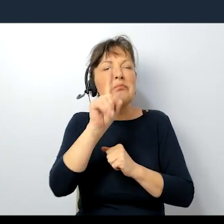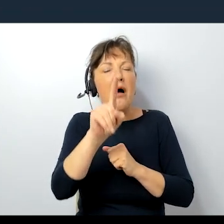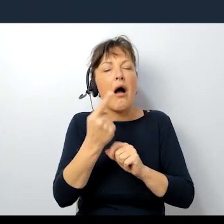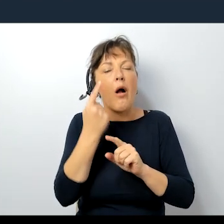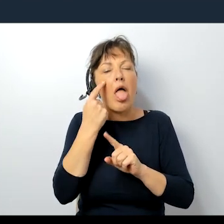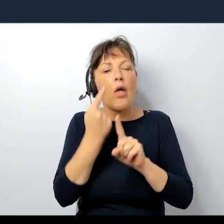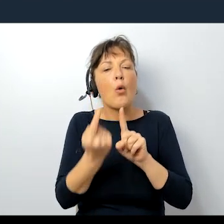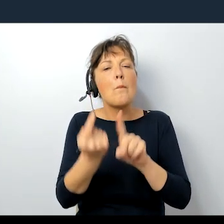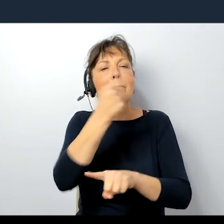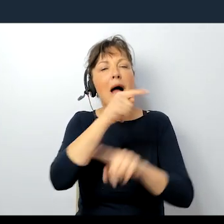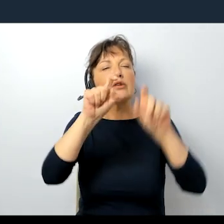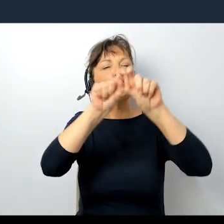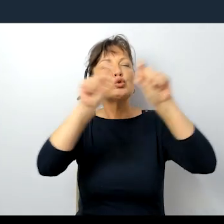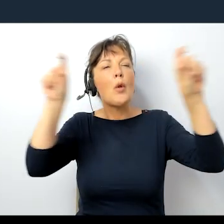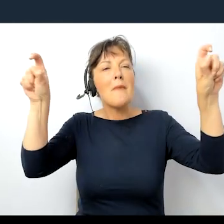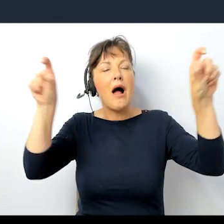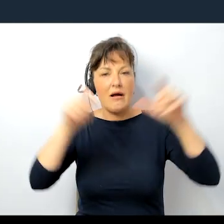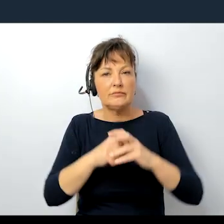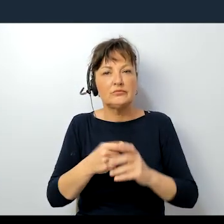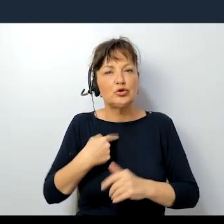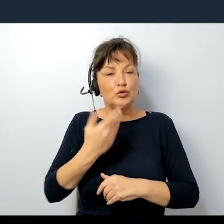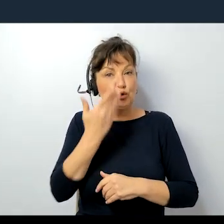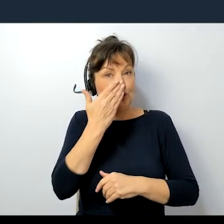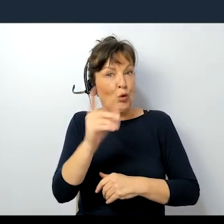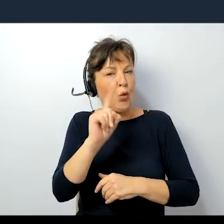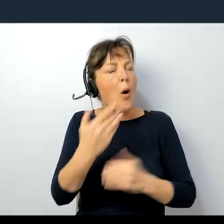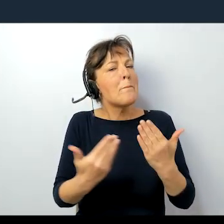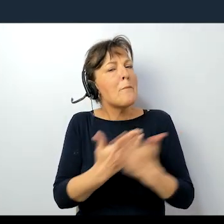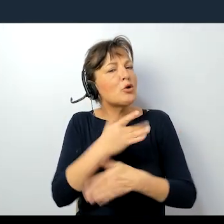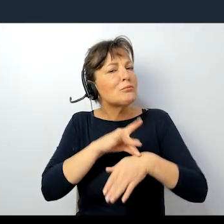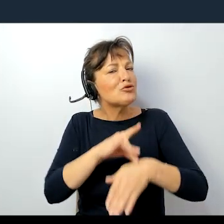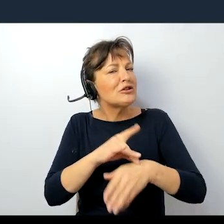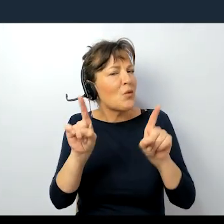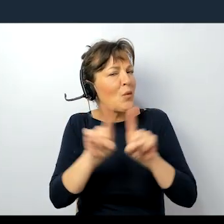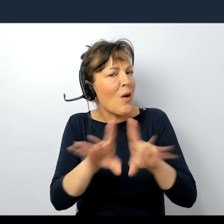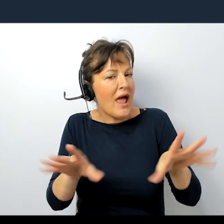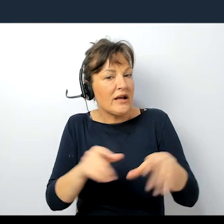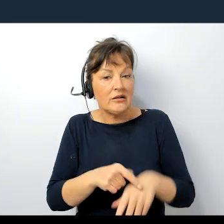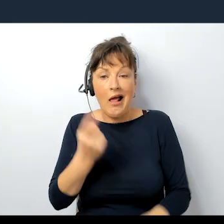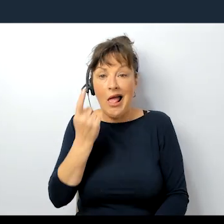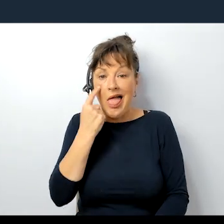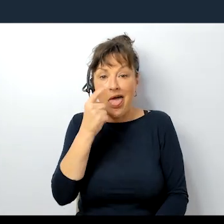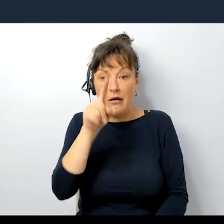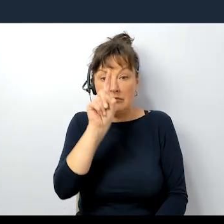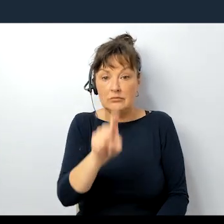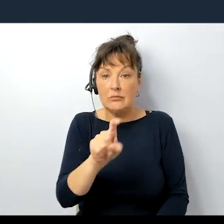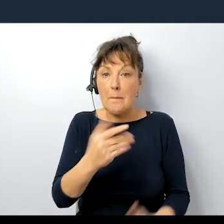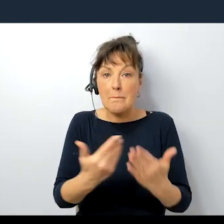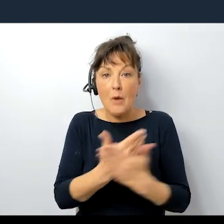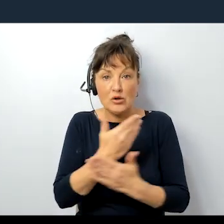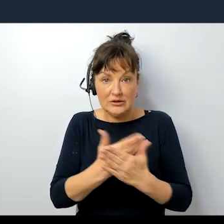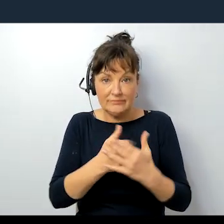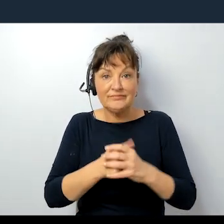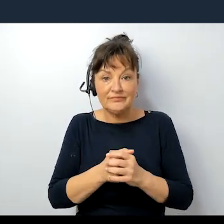and what the qualification consists of. But for now I'm going to go back up to the toolbar to run through Modern Apprenticeships.